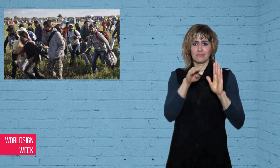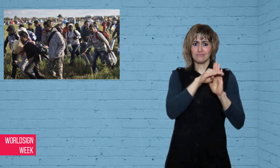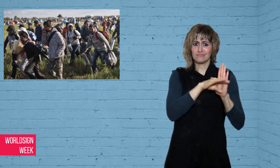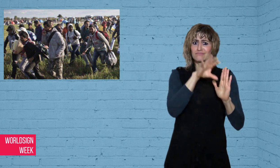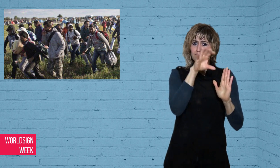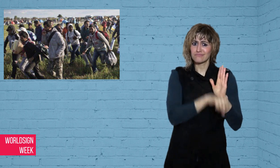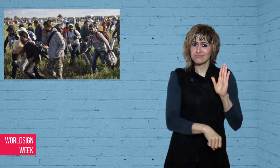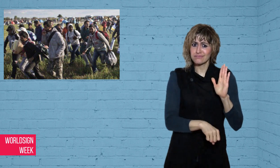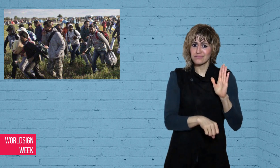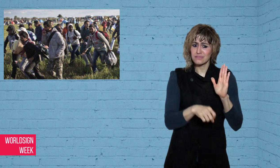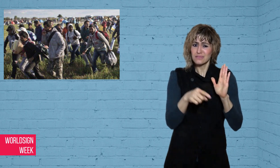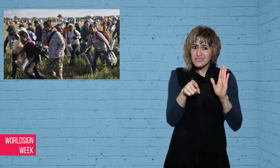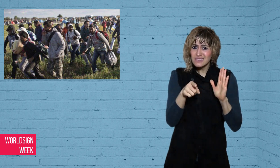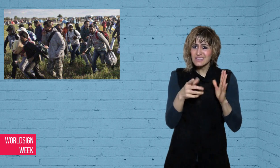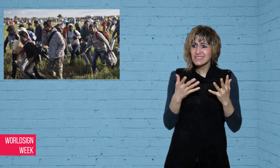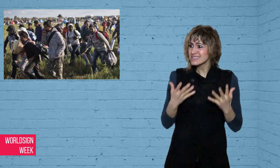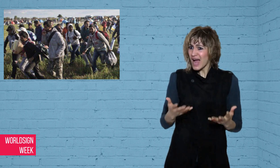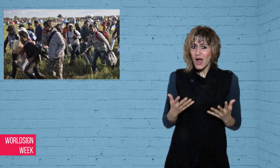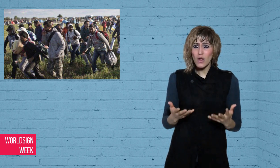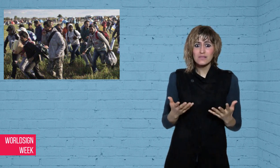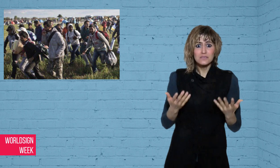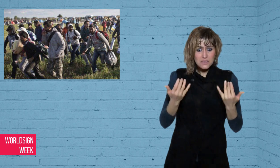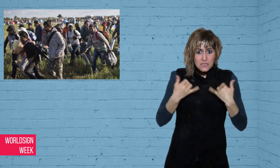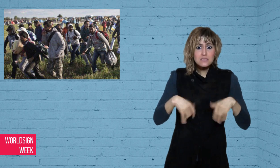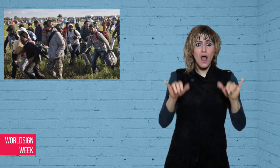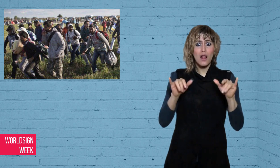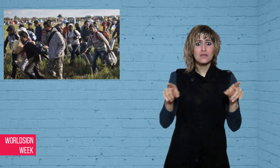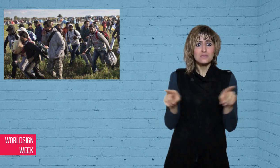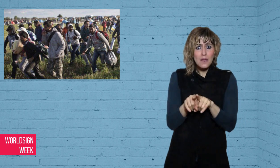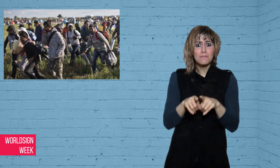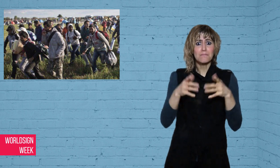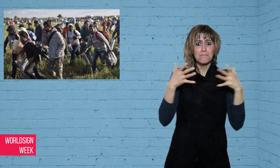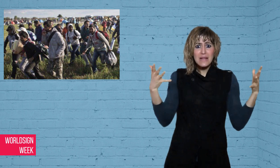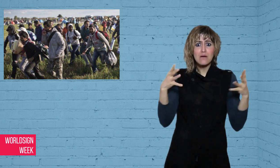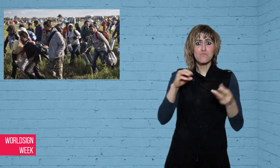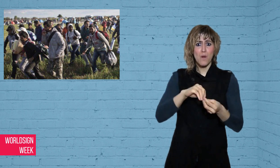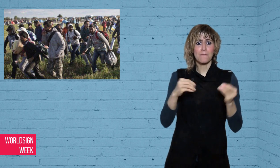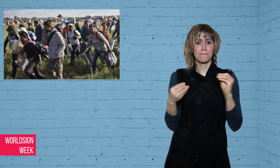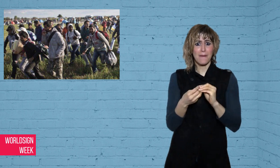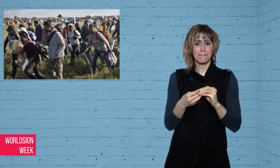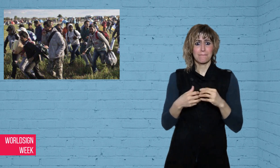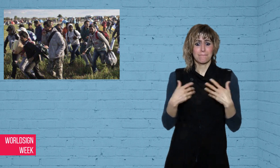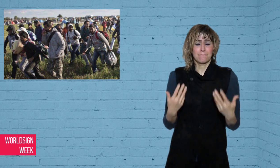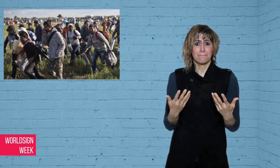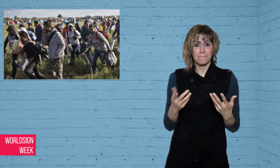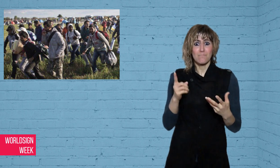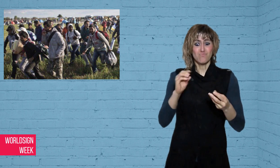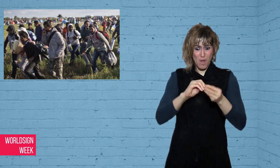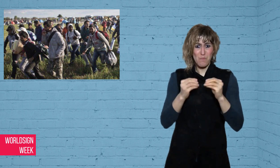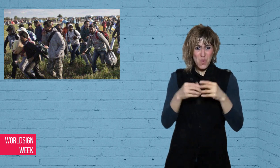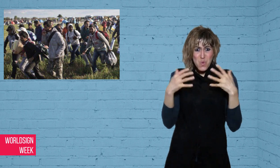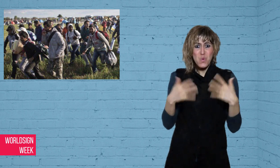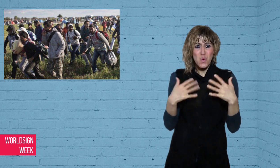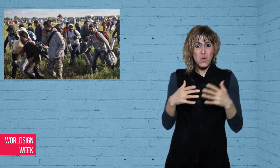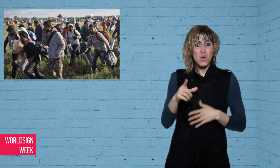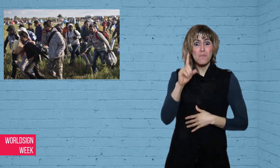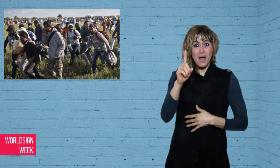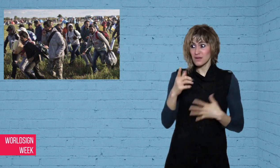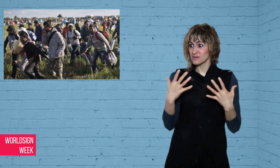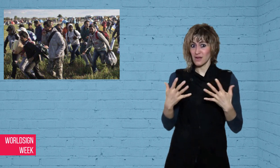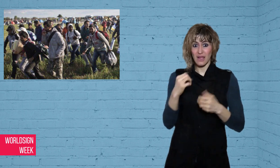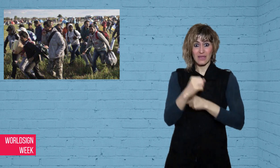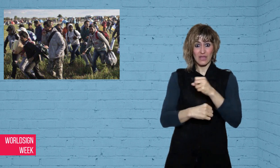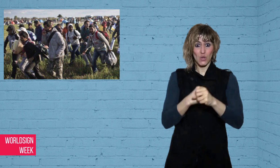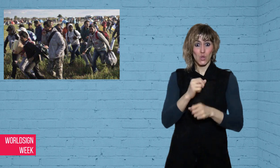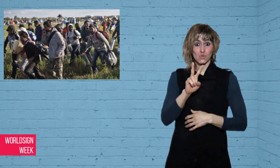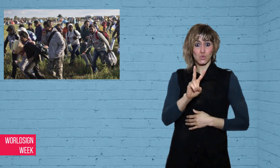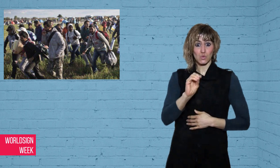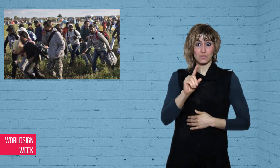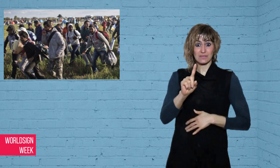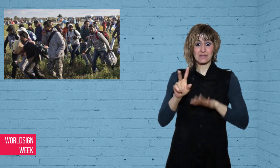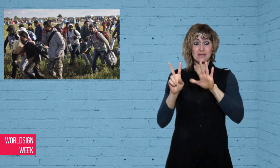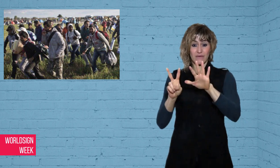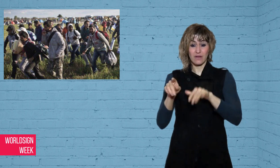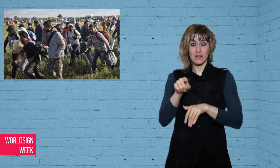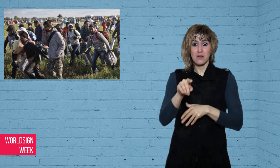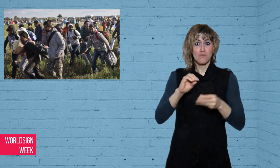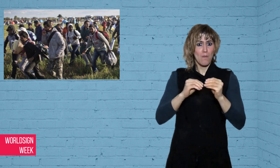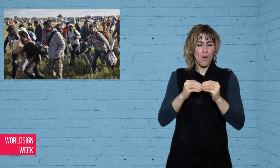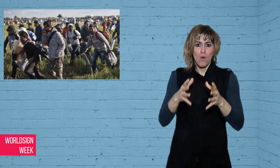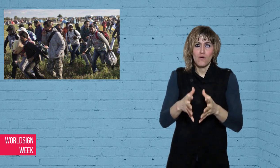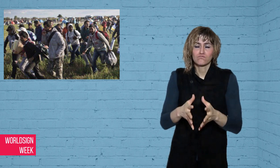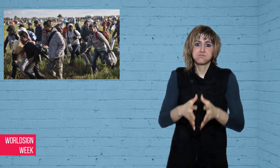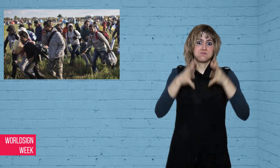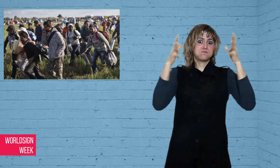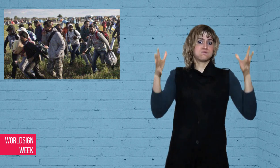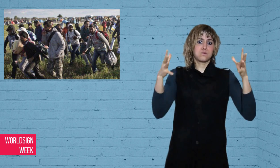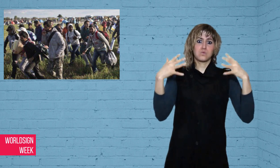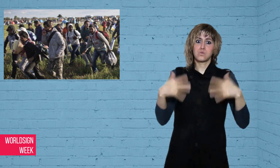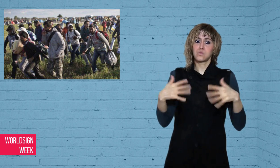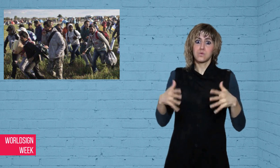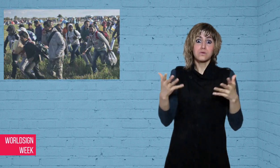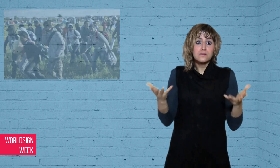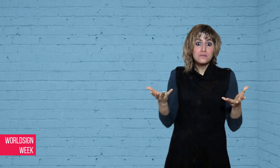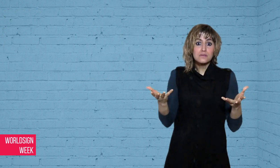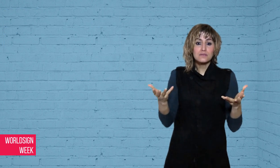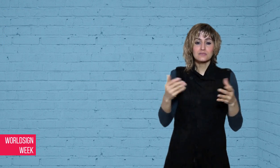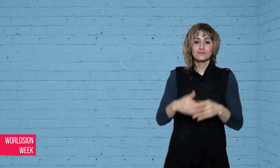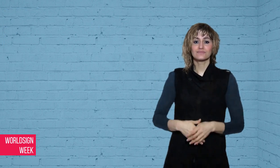be worse in 2017.